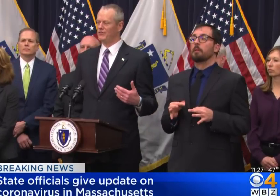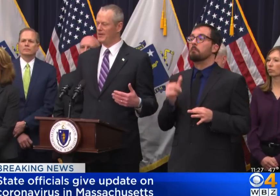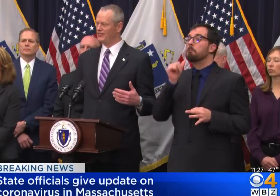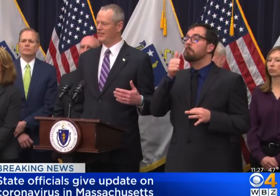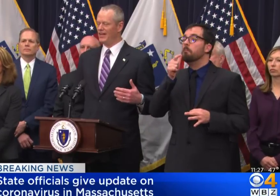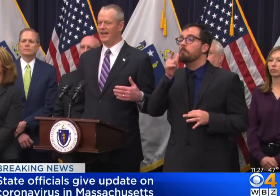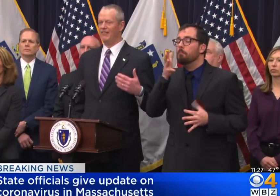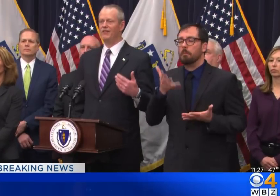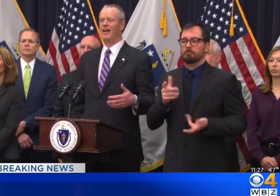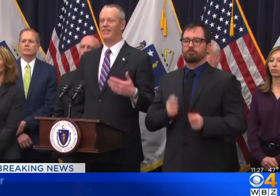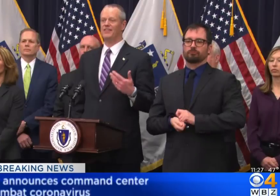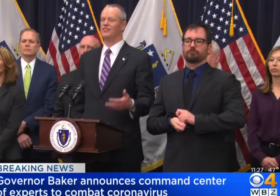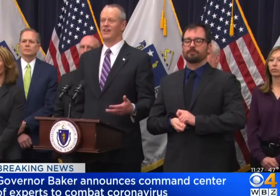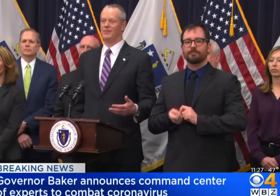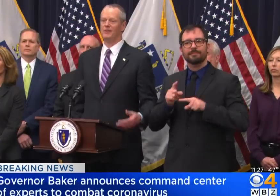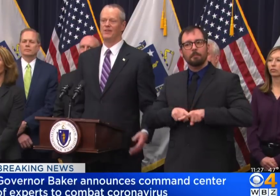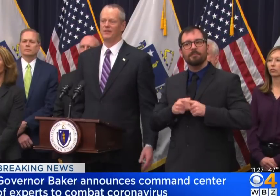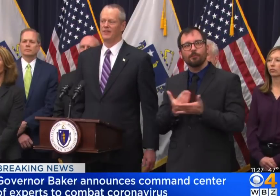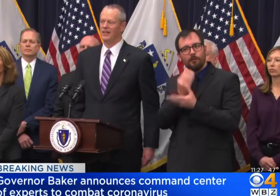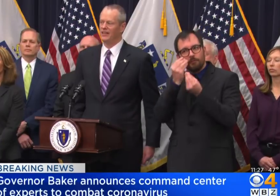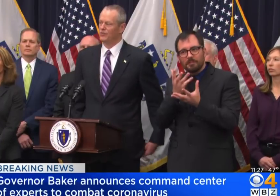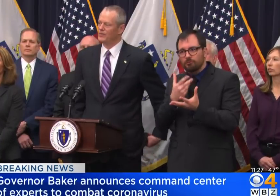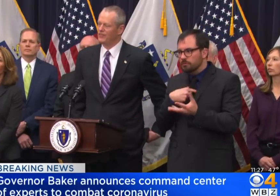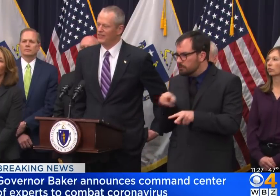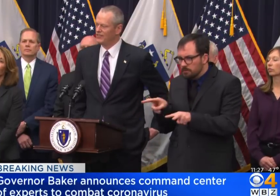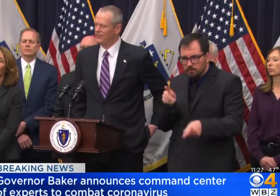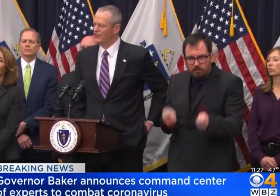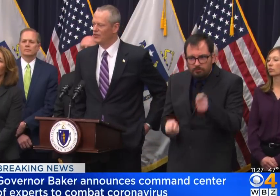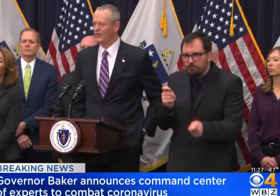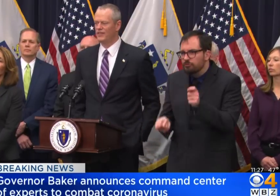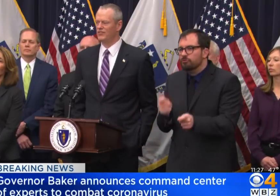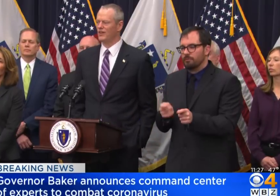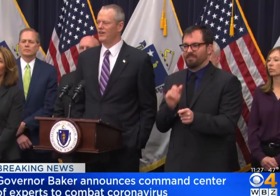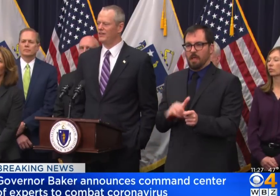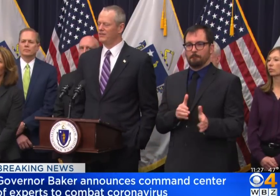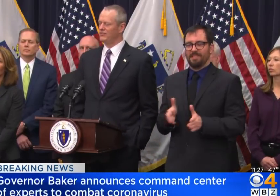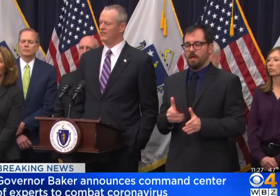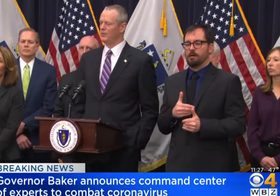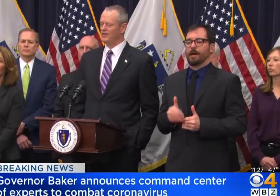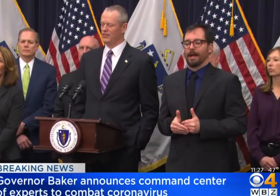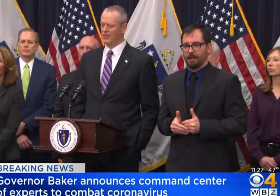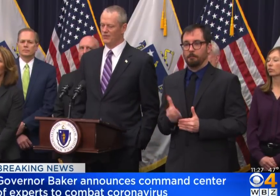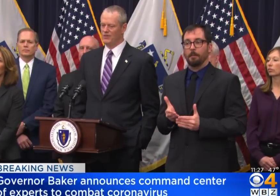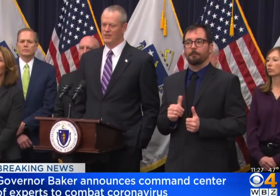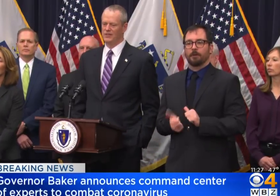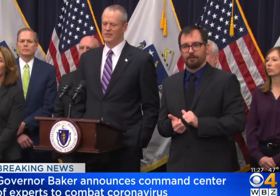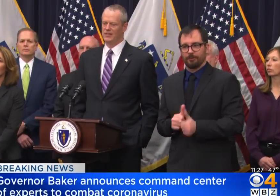PEOPLE ARE MAKING DECISIONS BASED ON THE GUIDANCE THEY GET FROM THE EXPERTS AND THE BEST AVAILABLE INFORMATION THEY HAVE